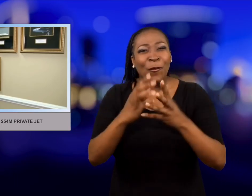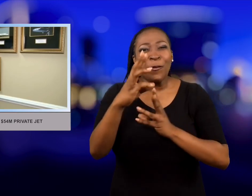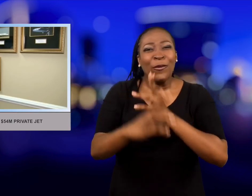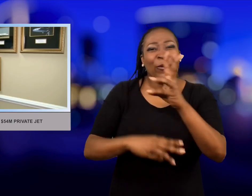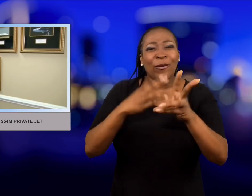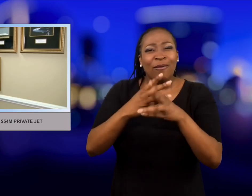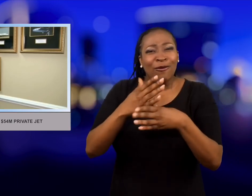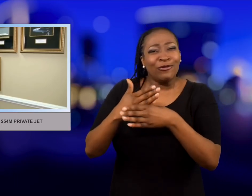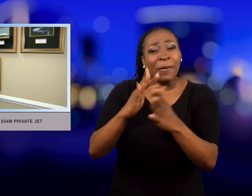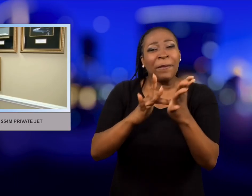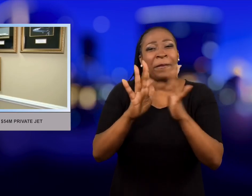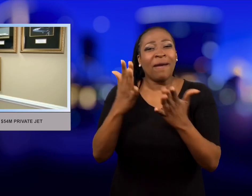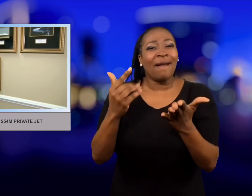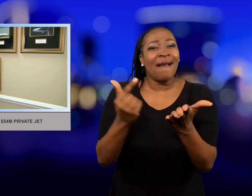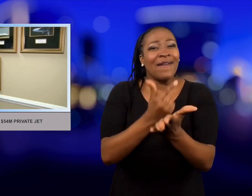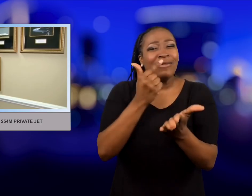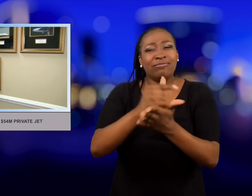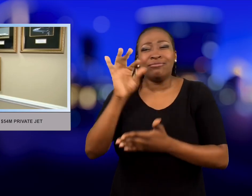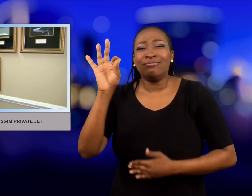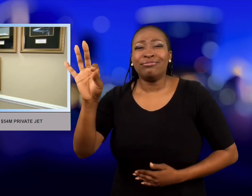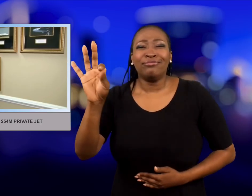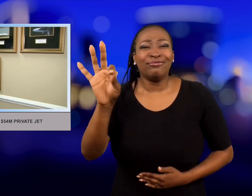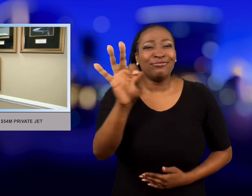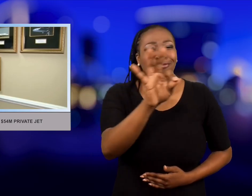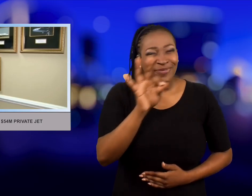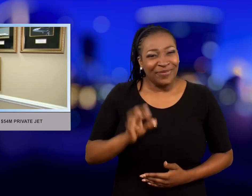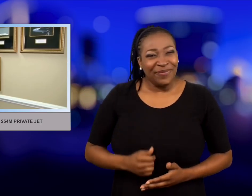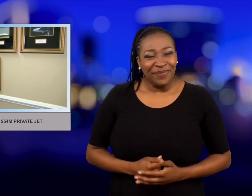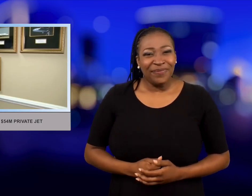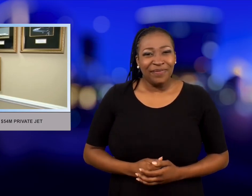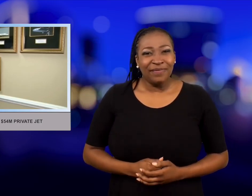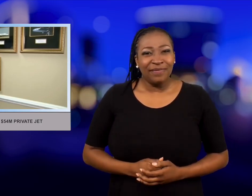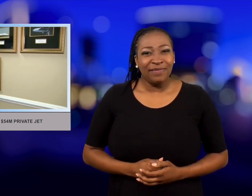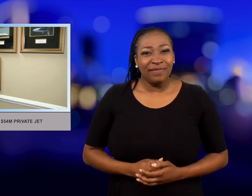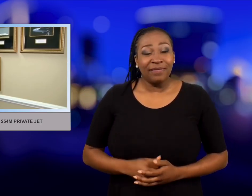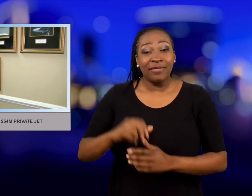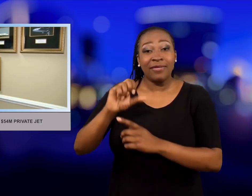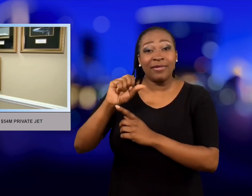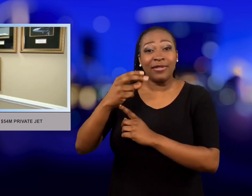He'd be in a plane preaching the gospel all over the world.